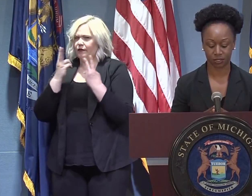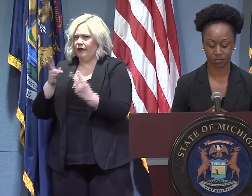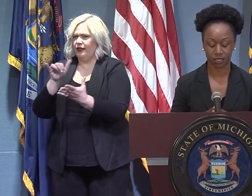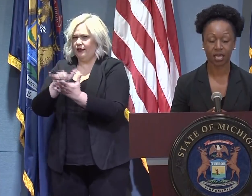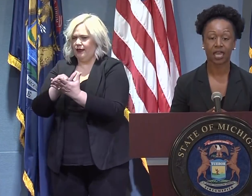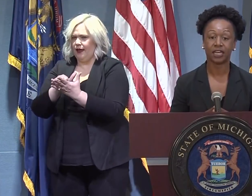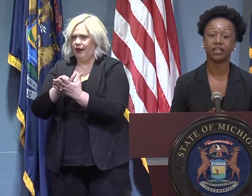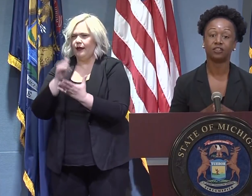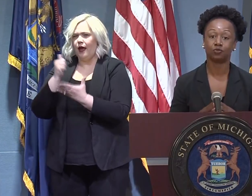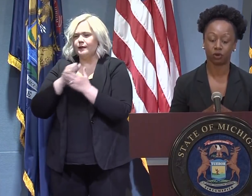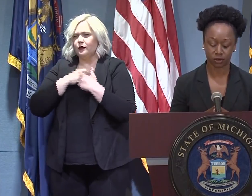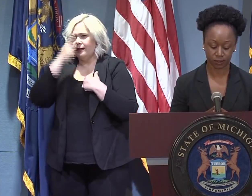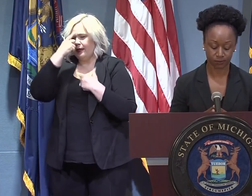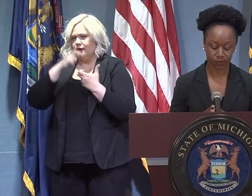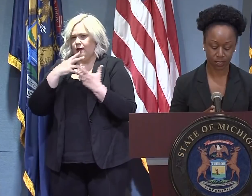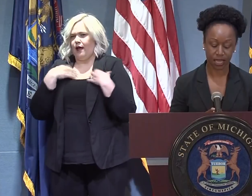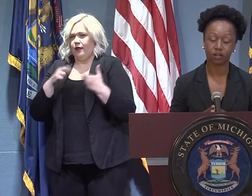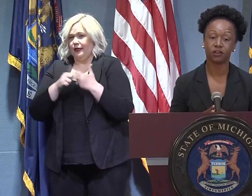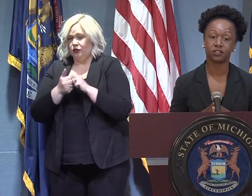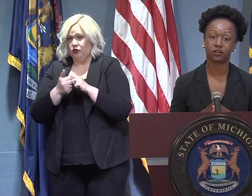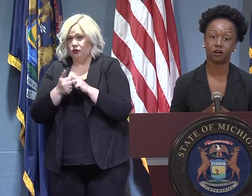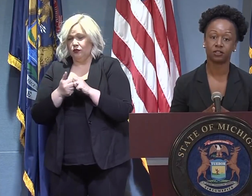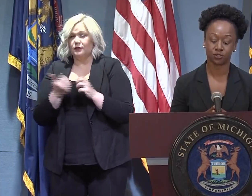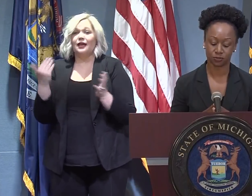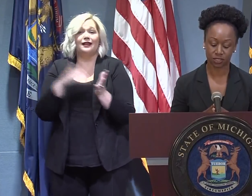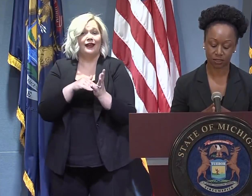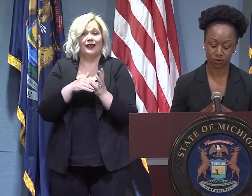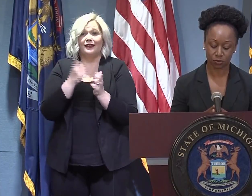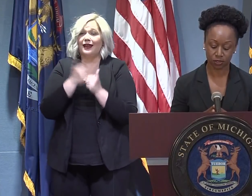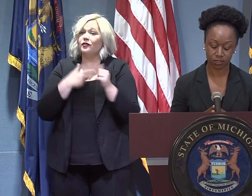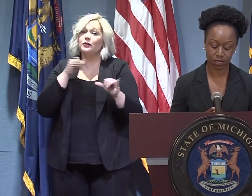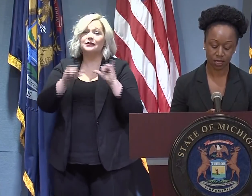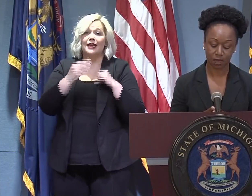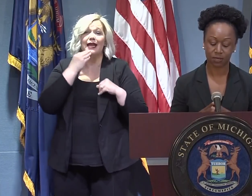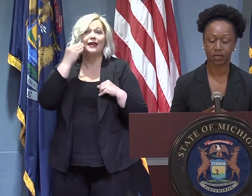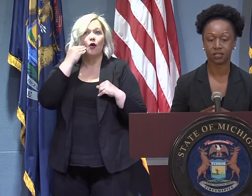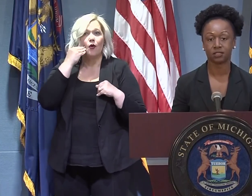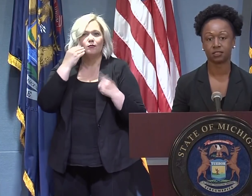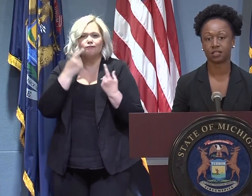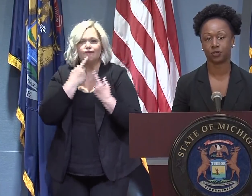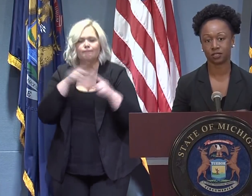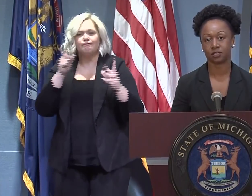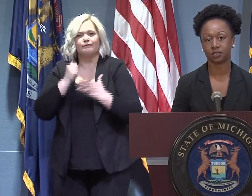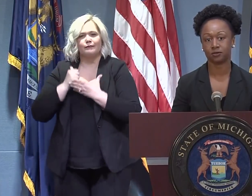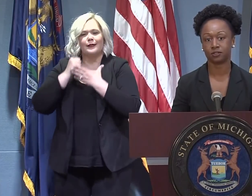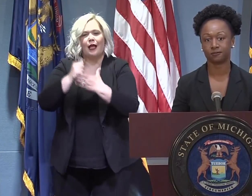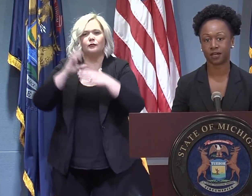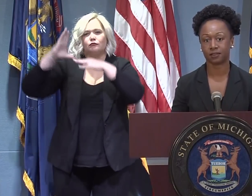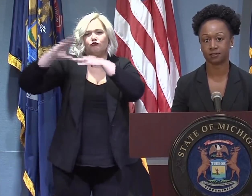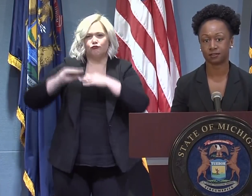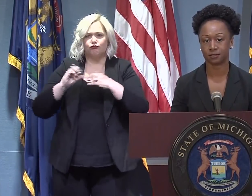MICHIGAN.GOV/STAYWELL. MICHIGANDERS HAVE SHOWN GREAT RESOLVE IN ADHERING TO GUIDELINES AND IT IS WORKING.